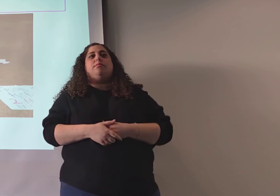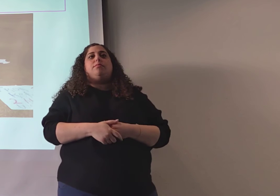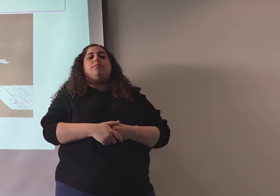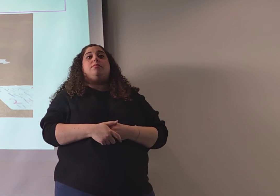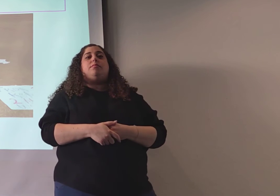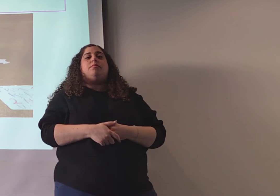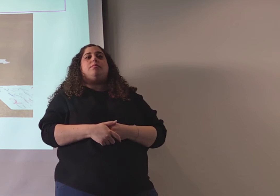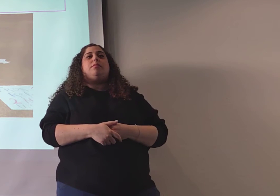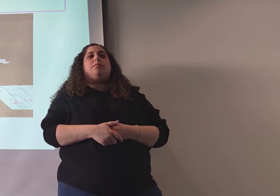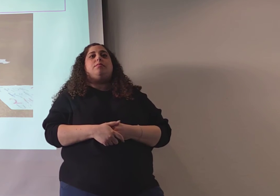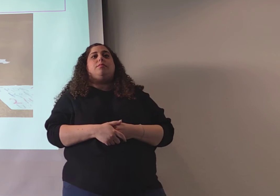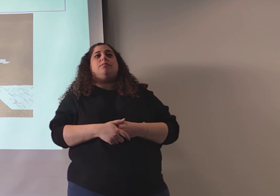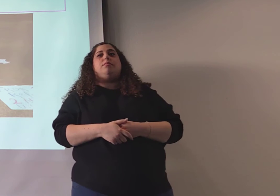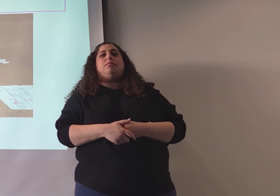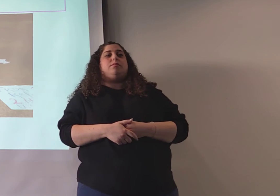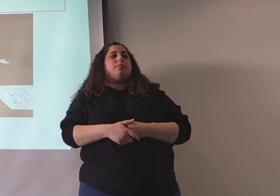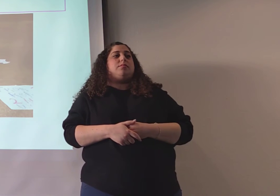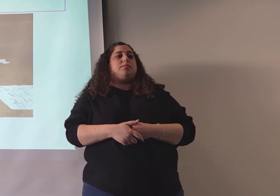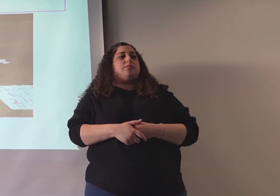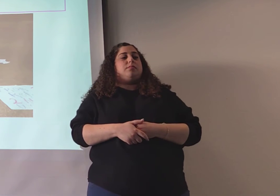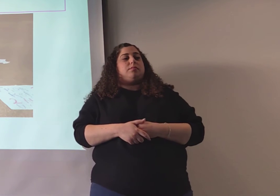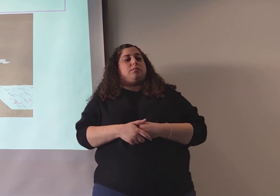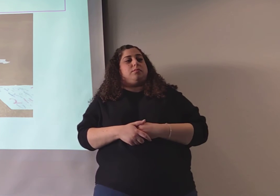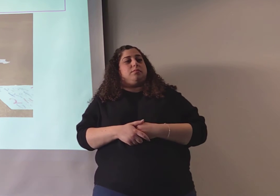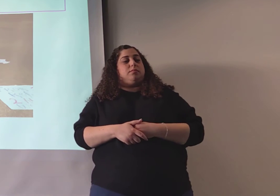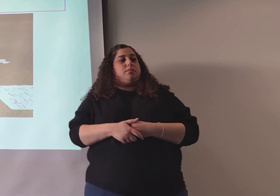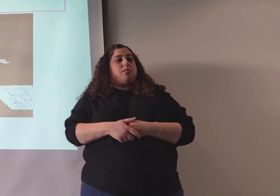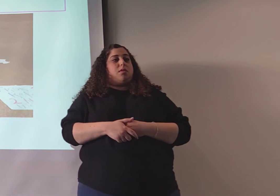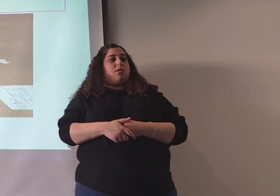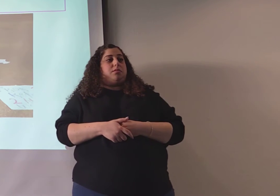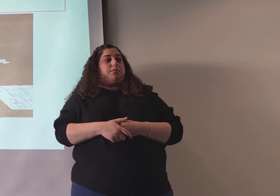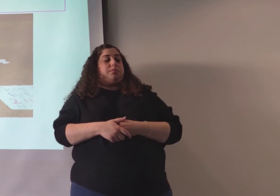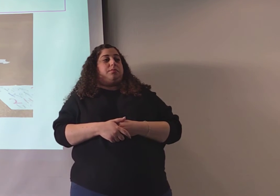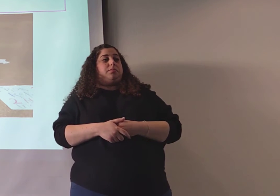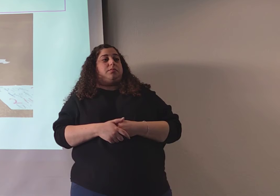And ask if the One Month Away program, how long would it take for them to pay?